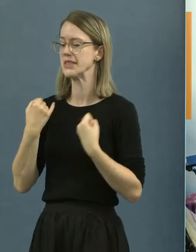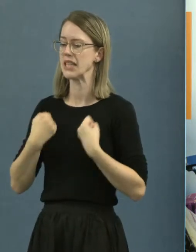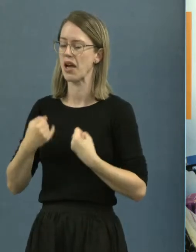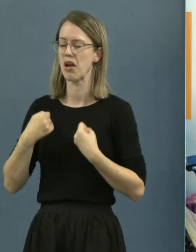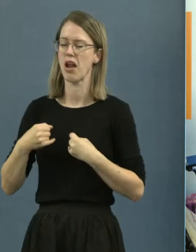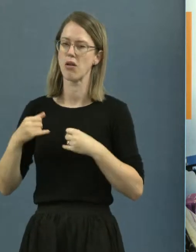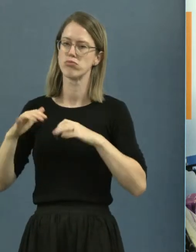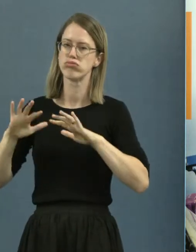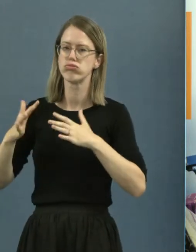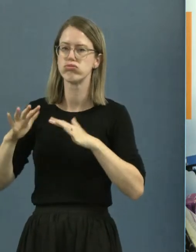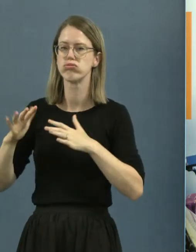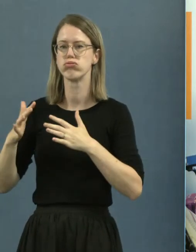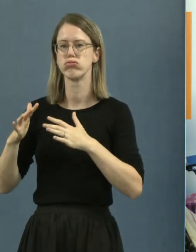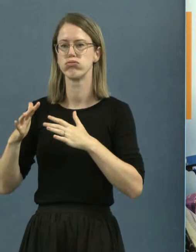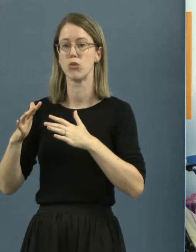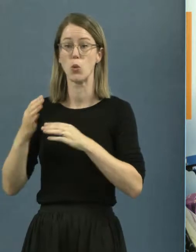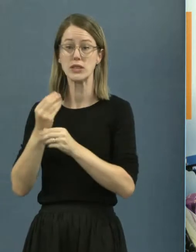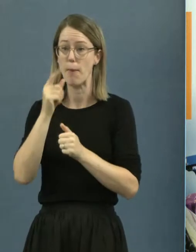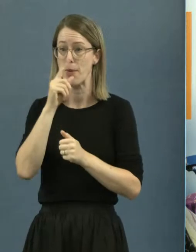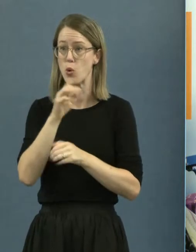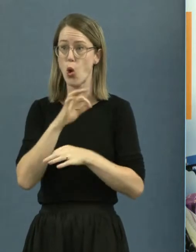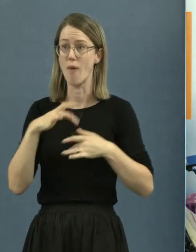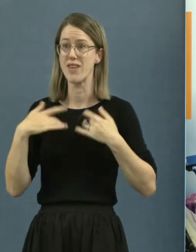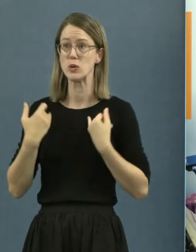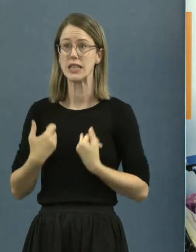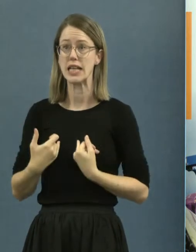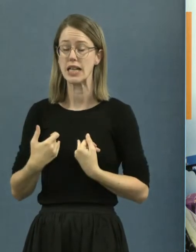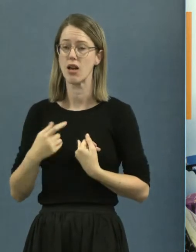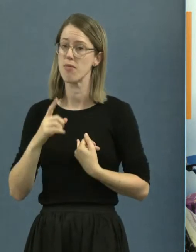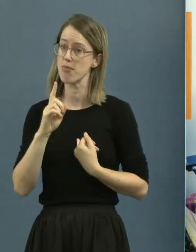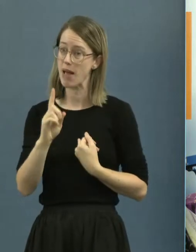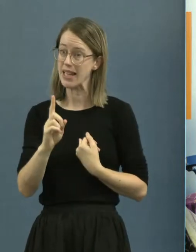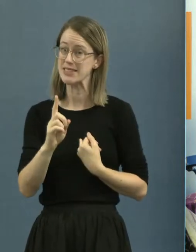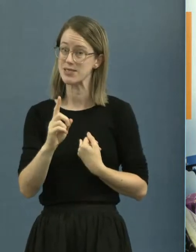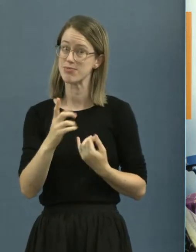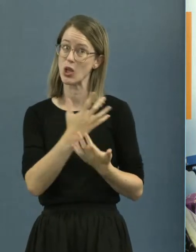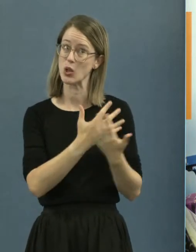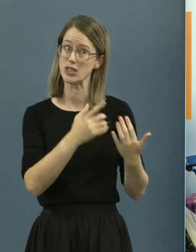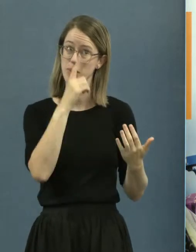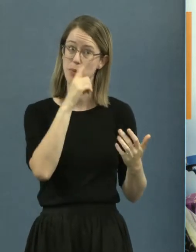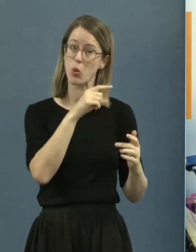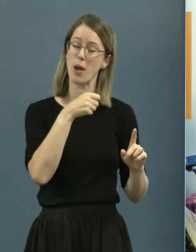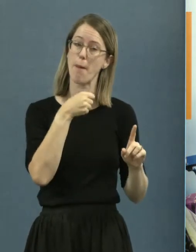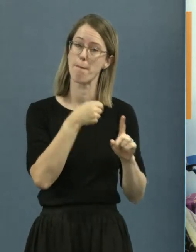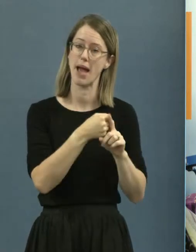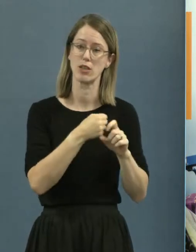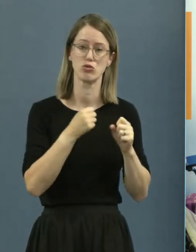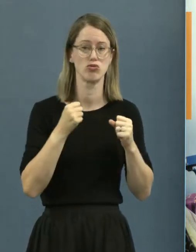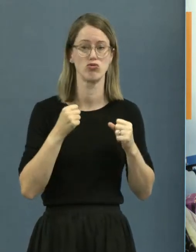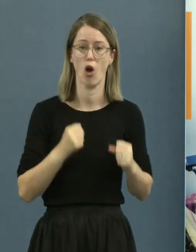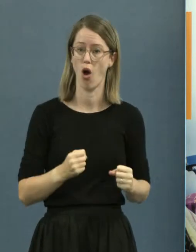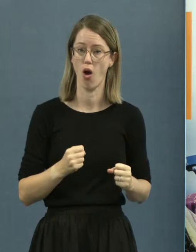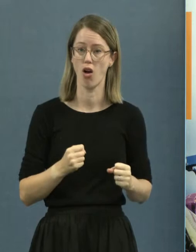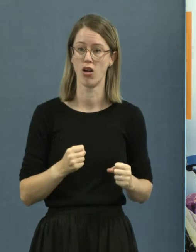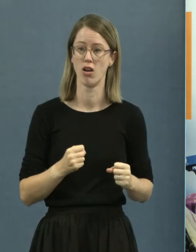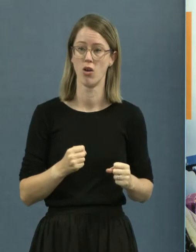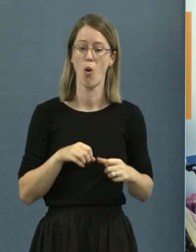a very mild and for some people completely asymptomatic with Omicron, there are a number of